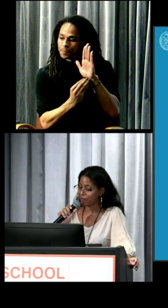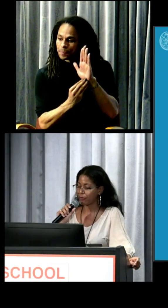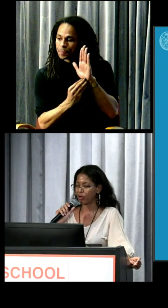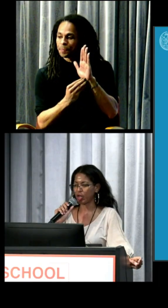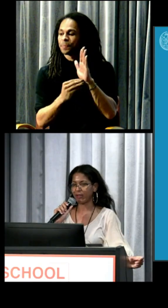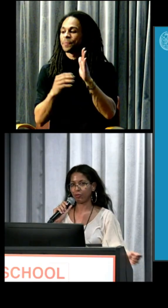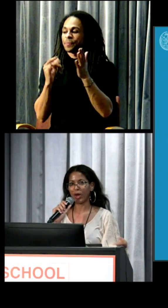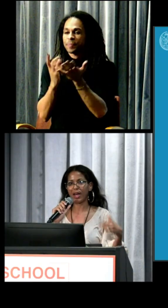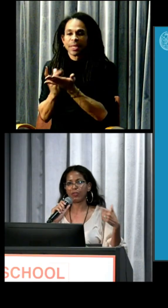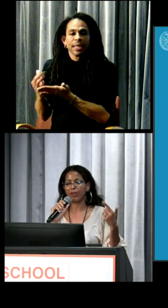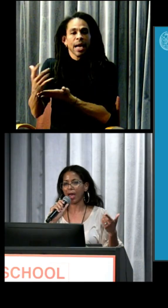data are actually out there.